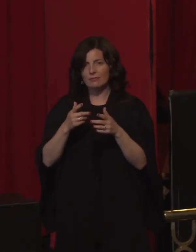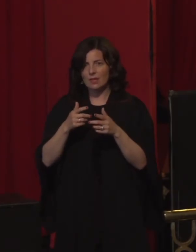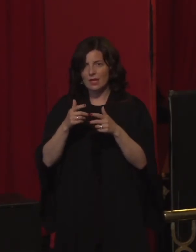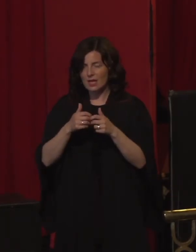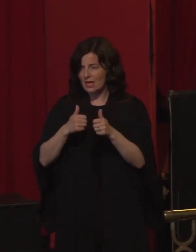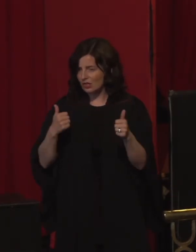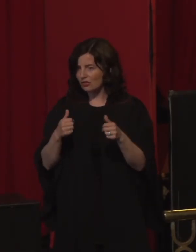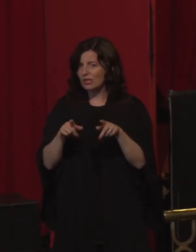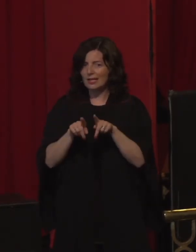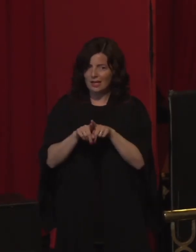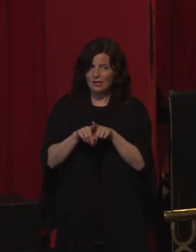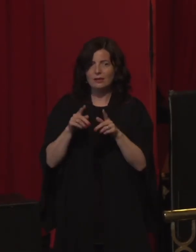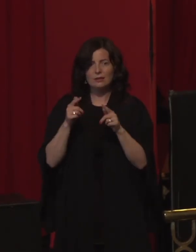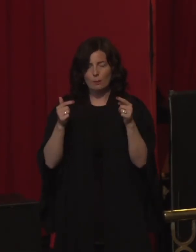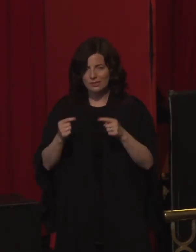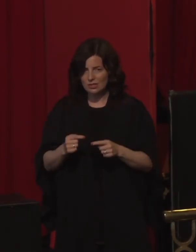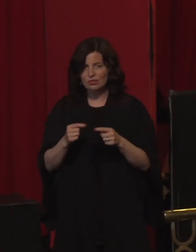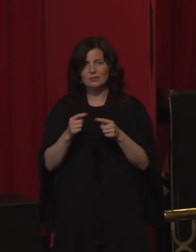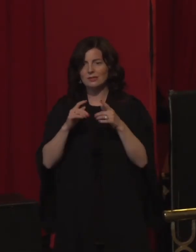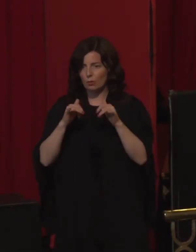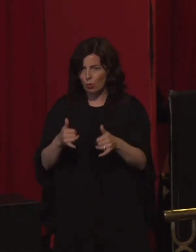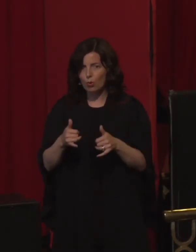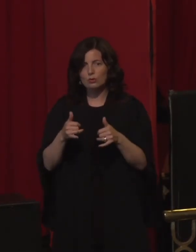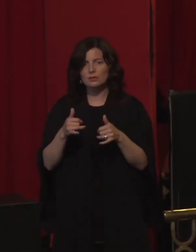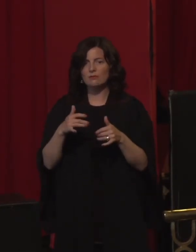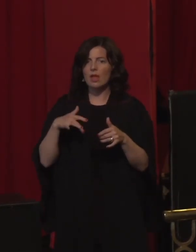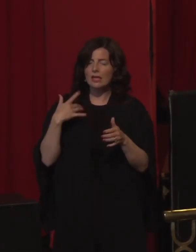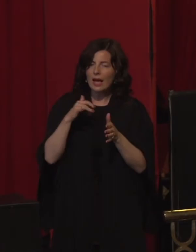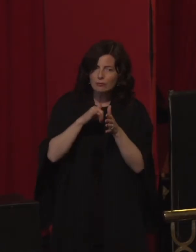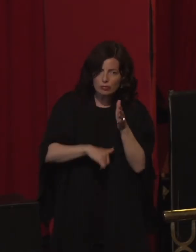the Creative Briefcase Awards, live briefs and visits to design studios around the country.